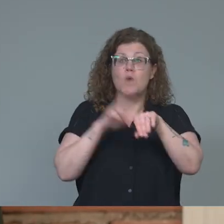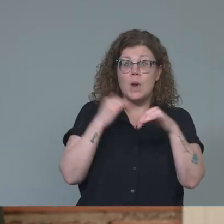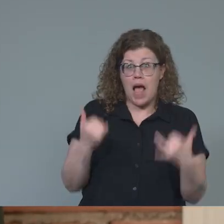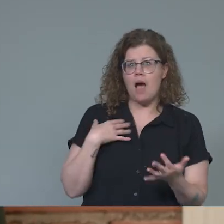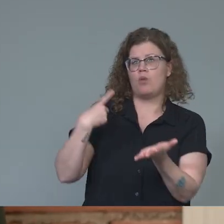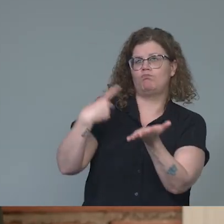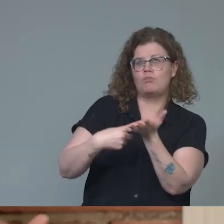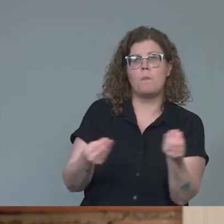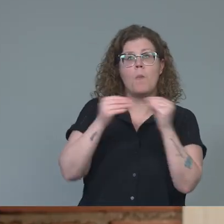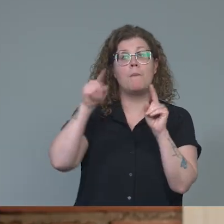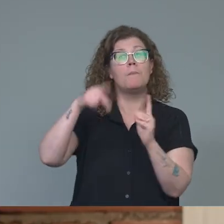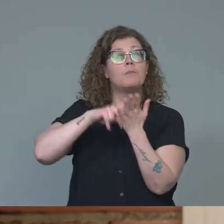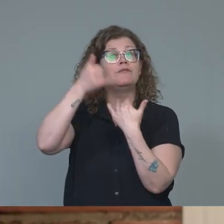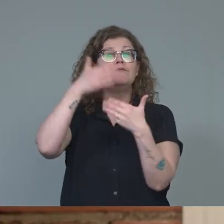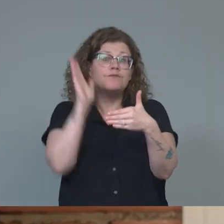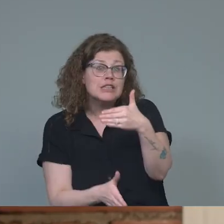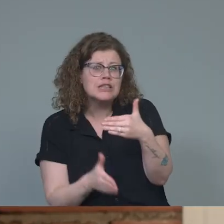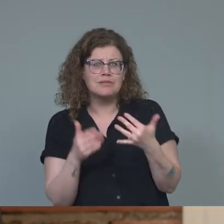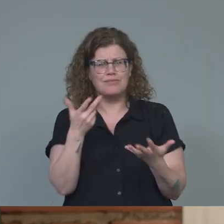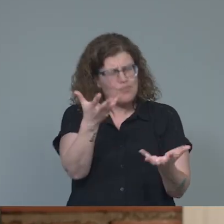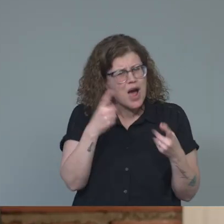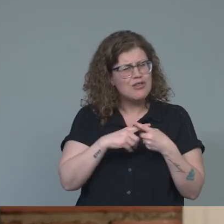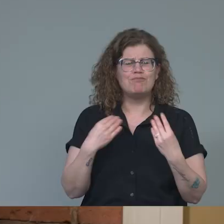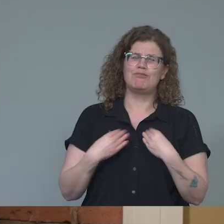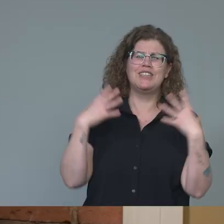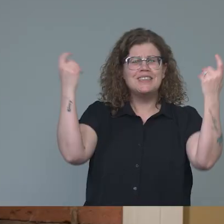community effectively in communicating with them about what you've done.